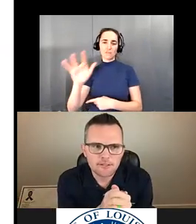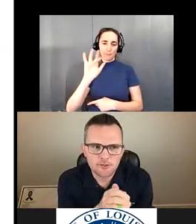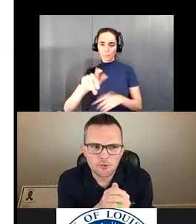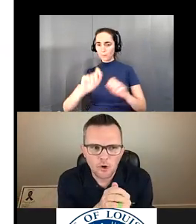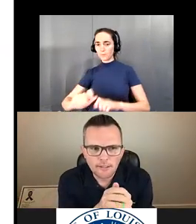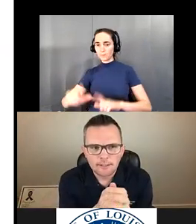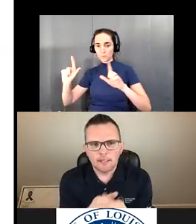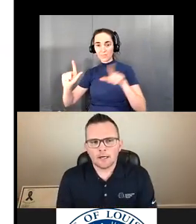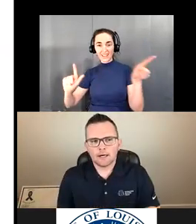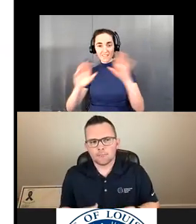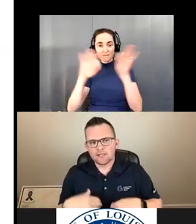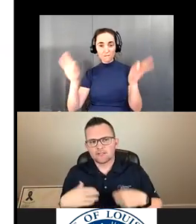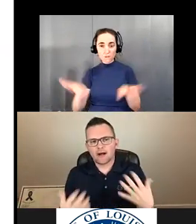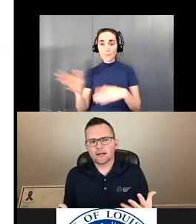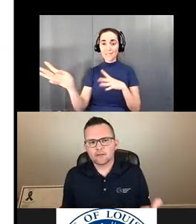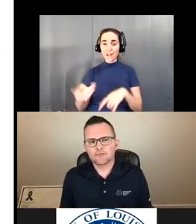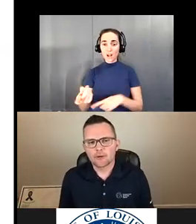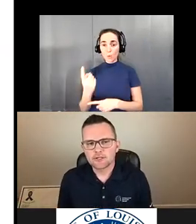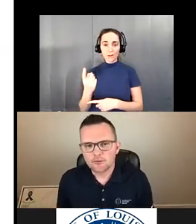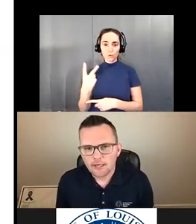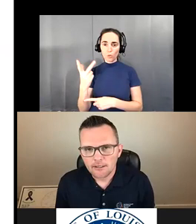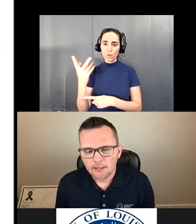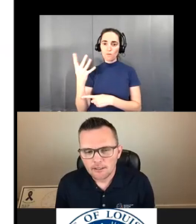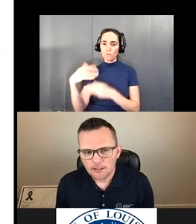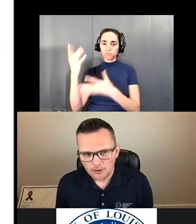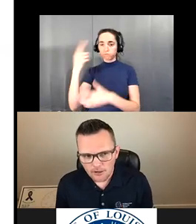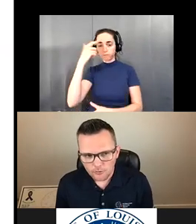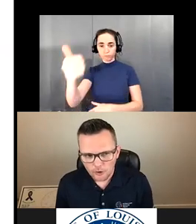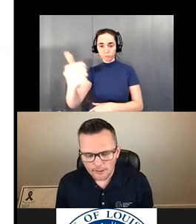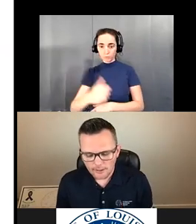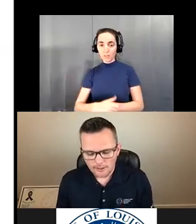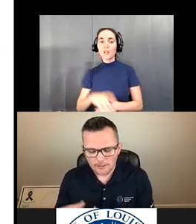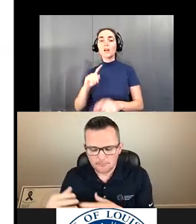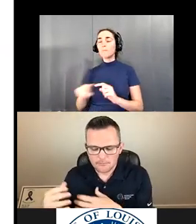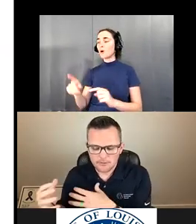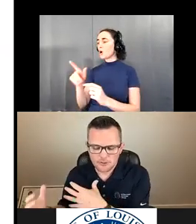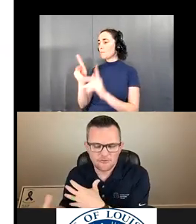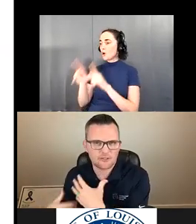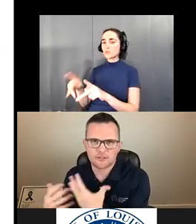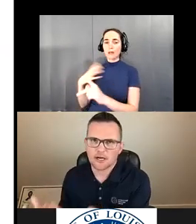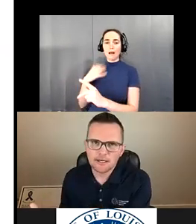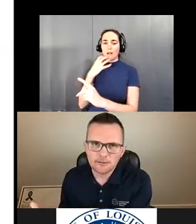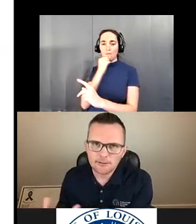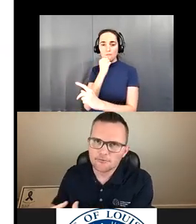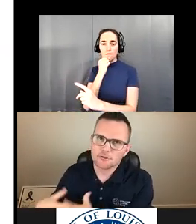as you want. 15:41:11 but it's vital information about a loved one. 15:41:15 So if it's a child, if it's your